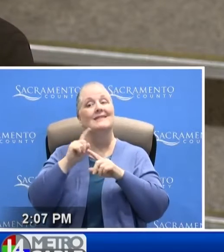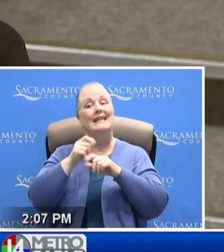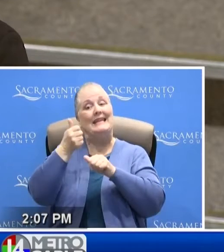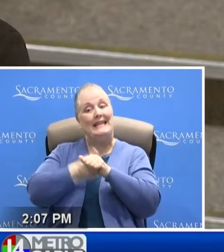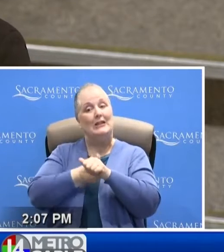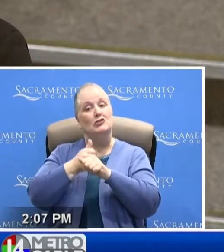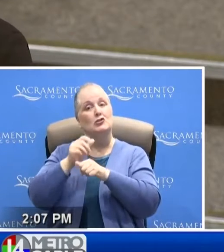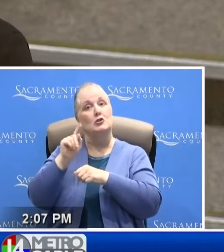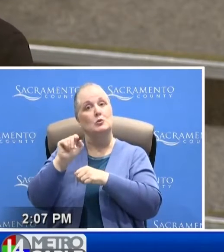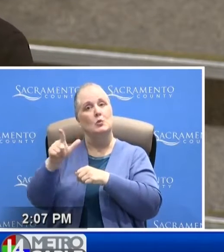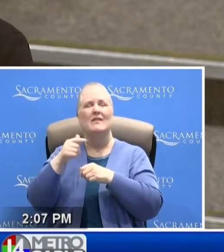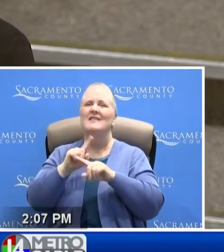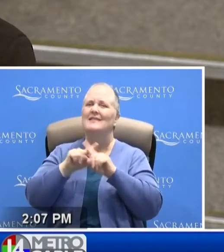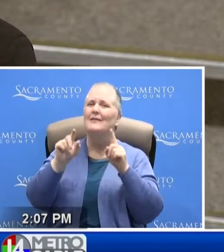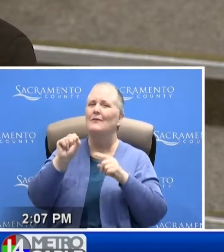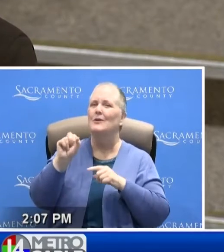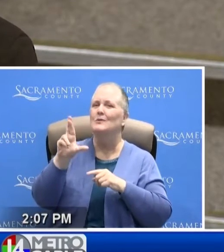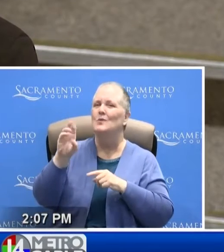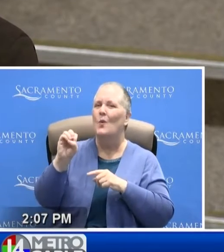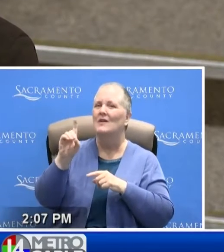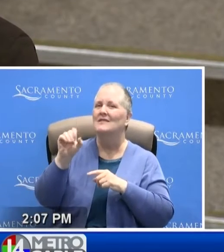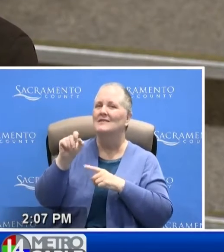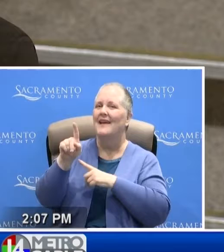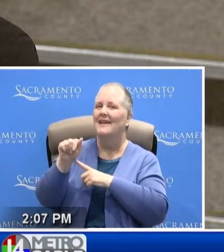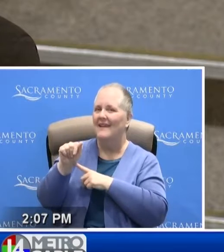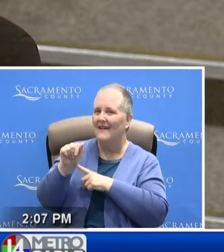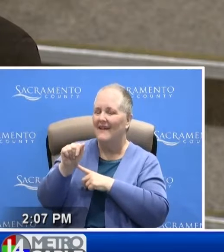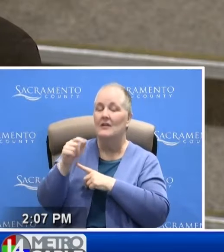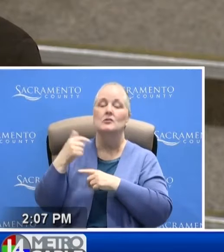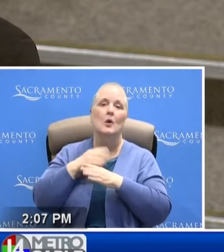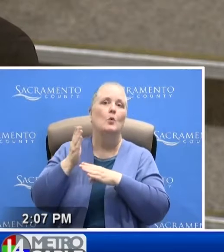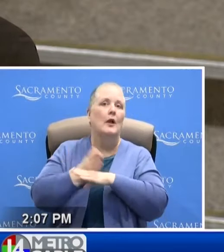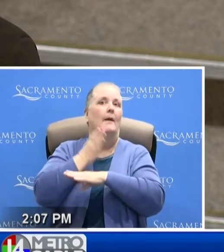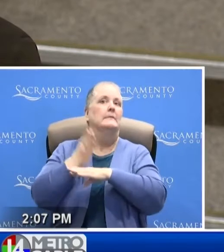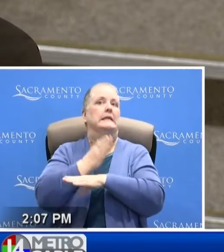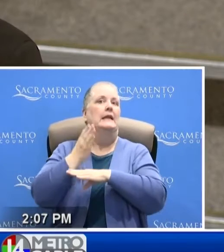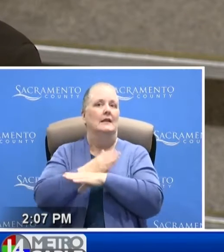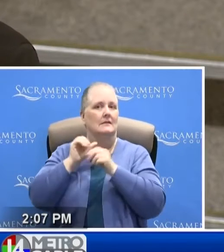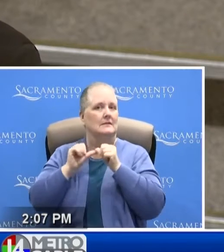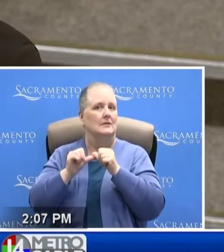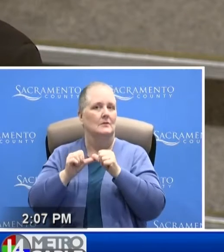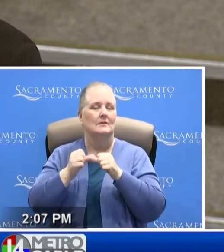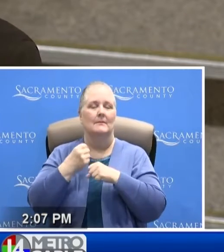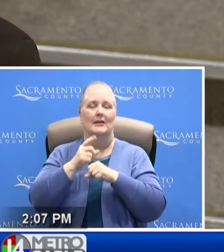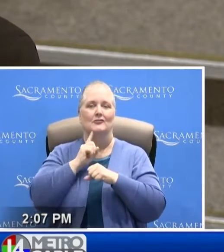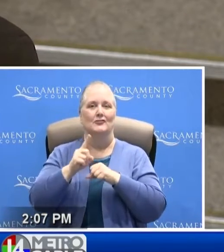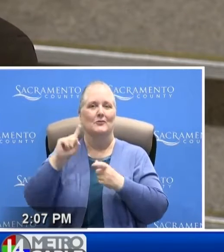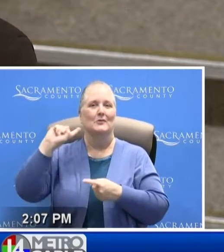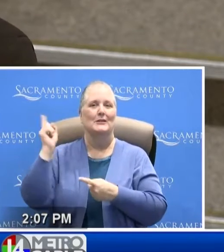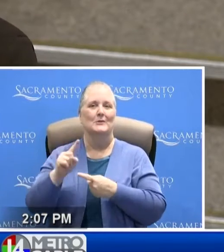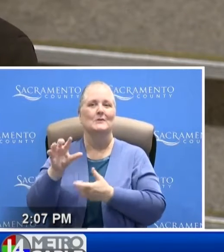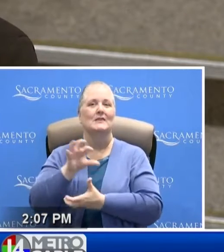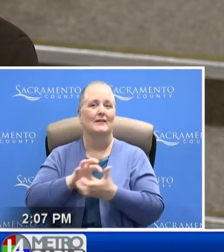We are coordinating updating all of these tools simultaneously in an effort to reduce confusion for the public.